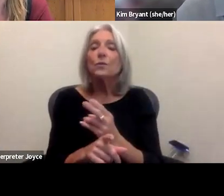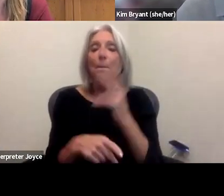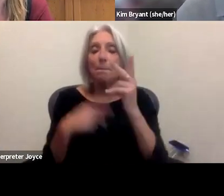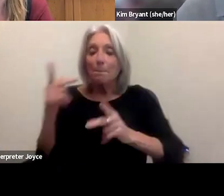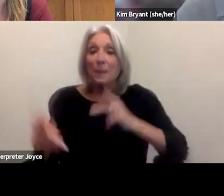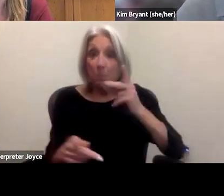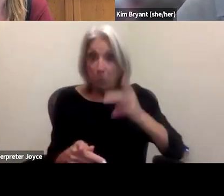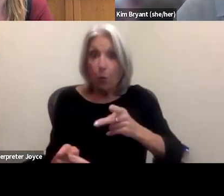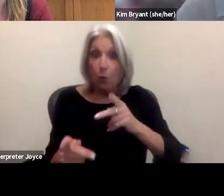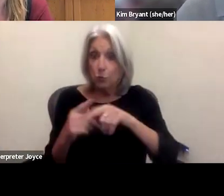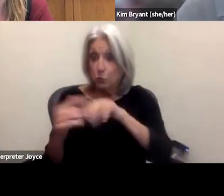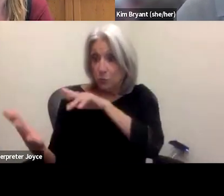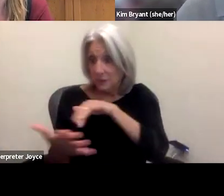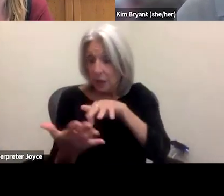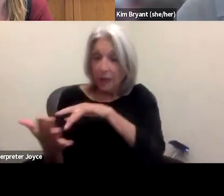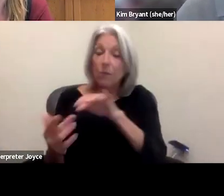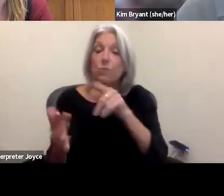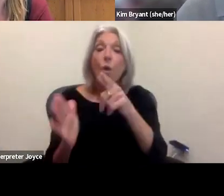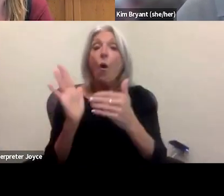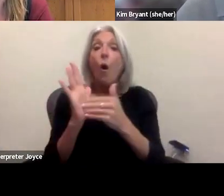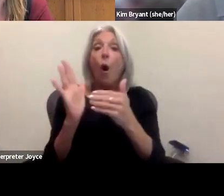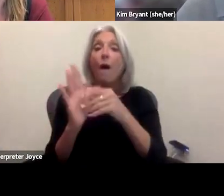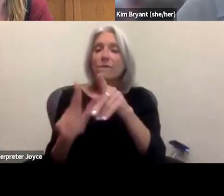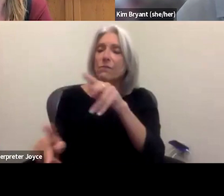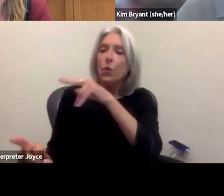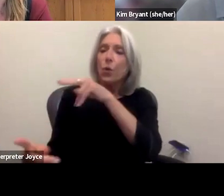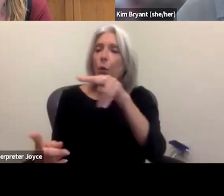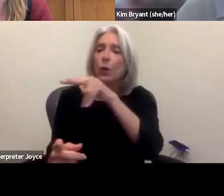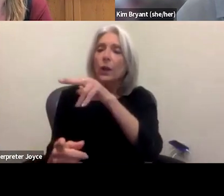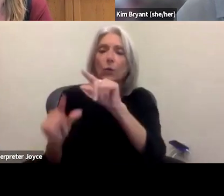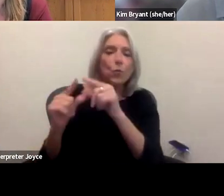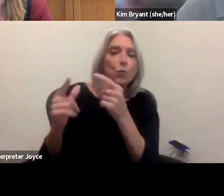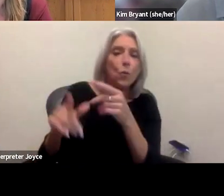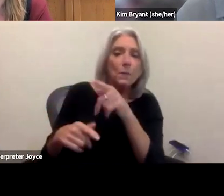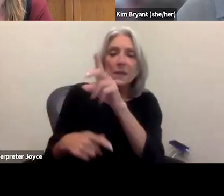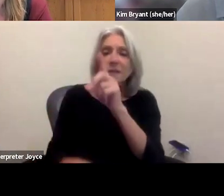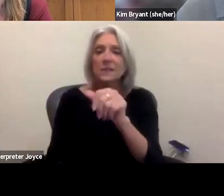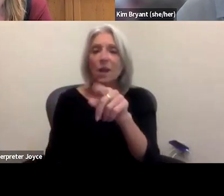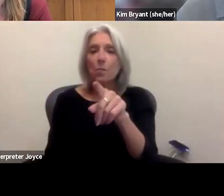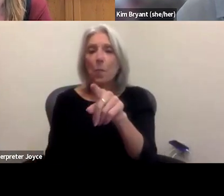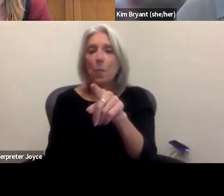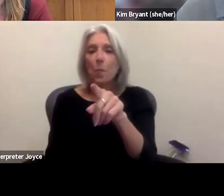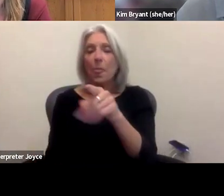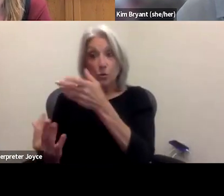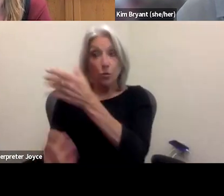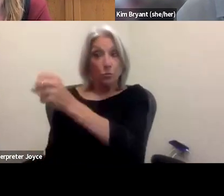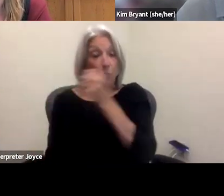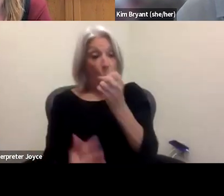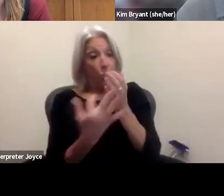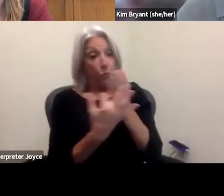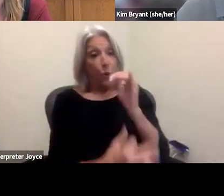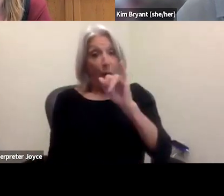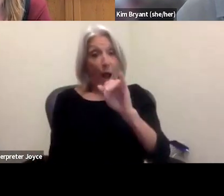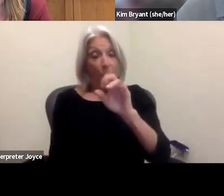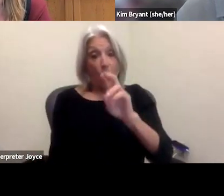often if you're looking at a group of disabled people and you're putting it through IRB, you're talking about them as human subjects.